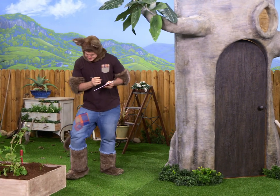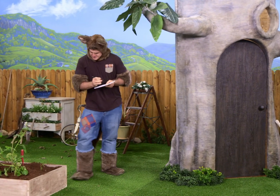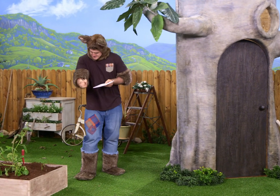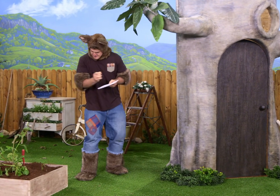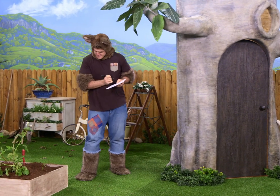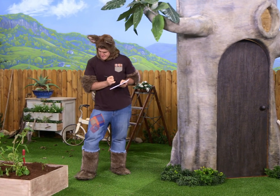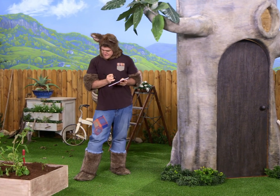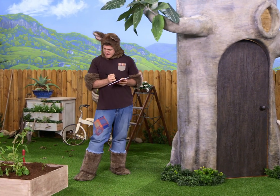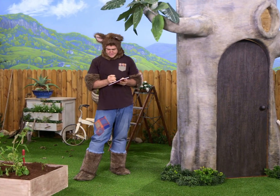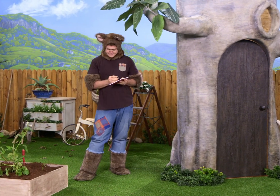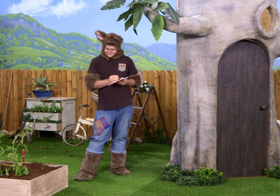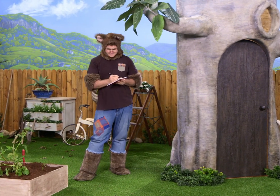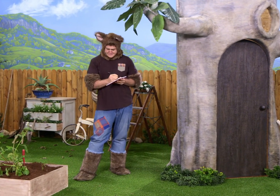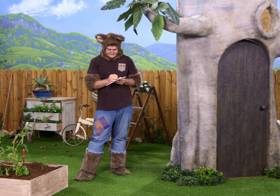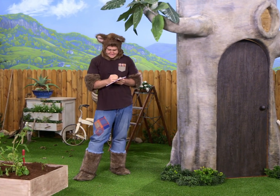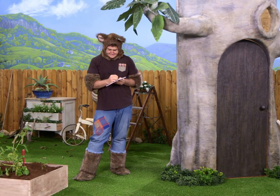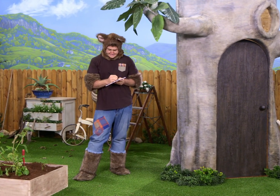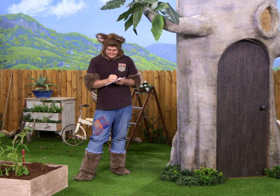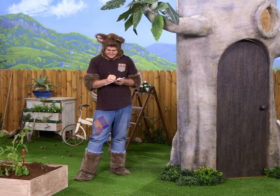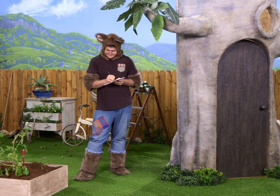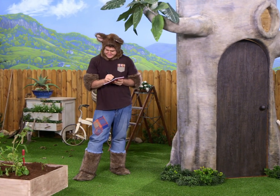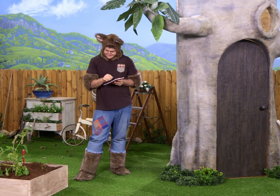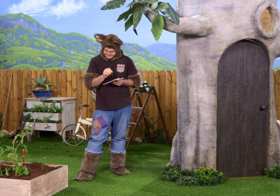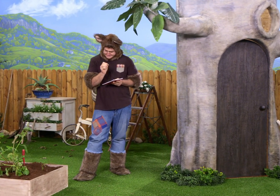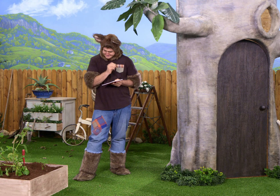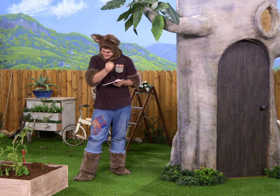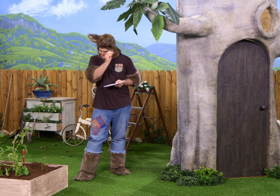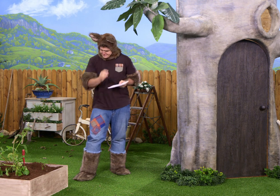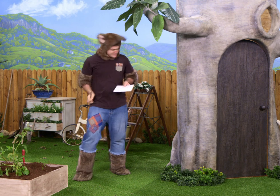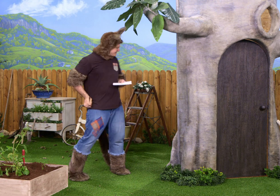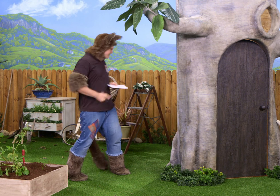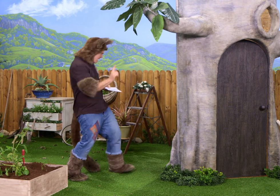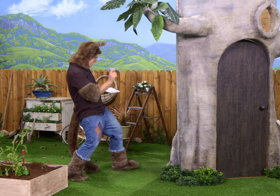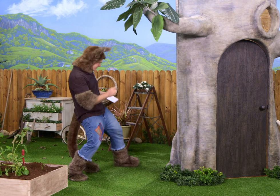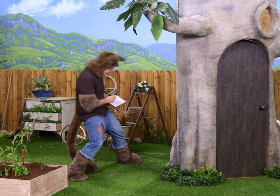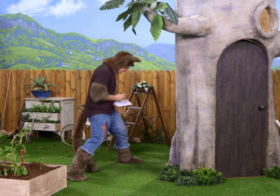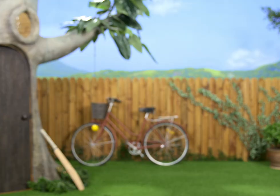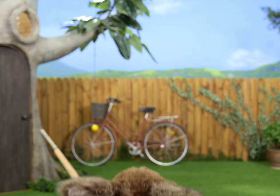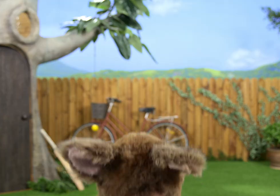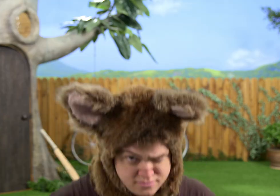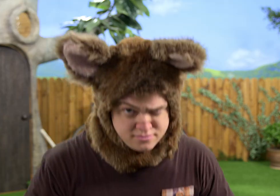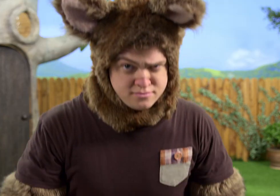Hm. (TUTS) Hm. Ah!